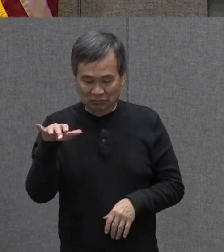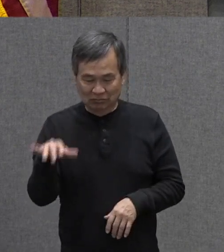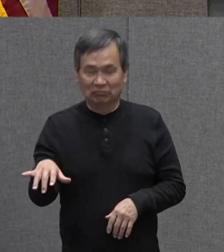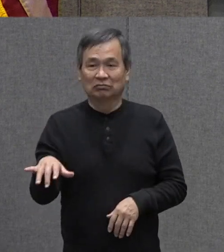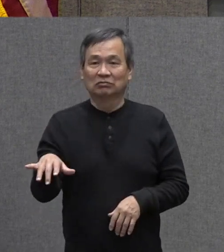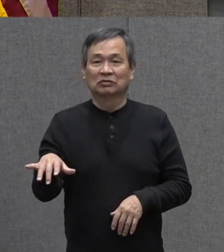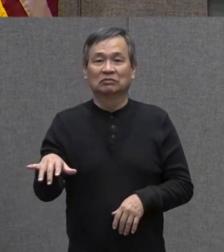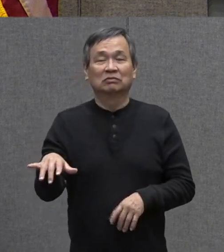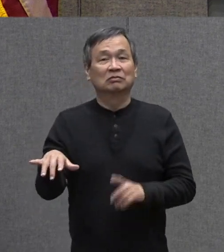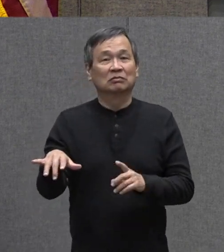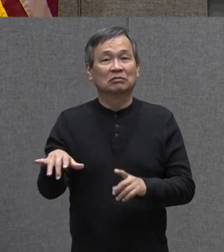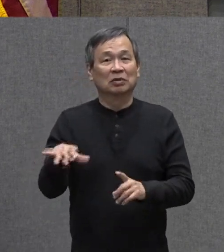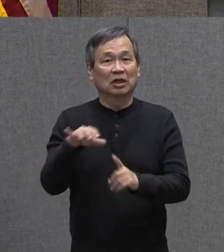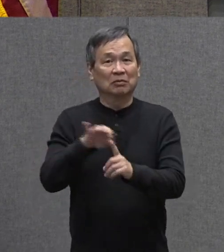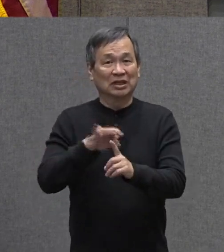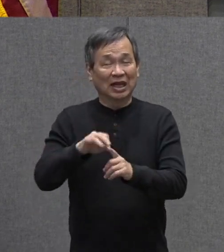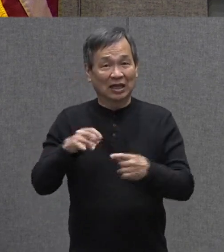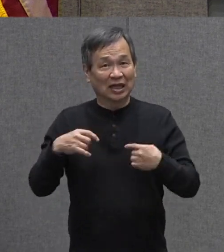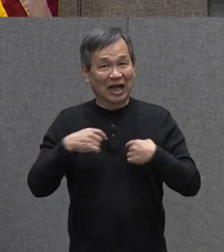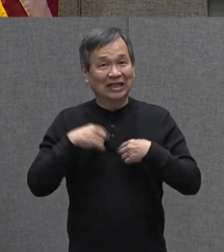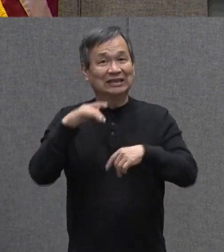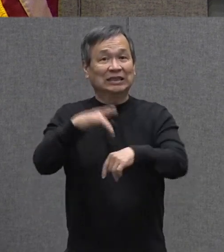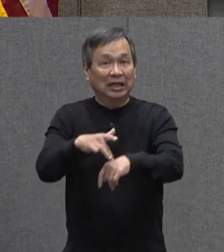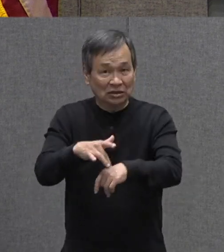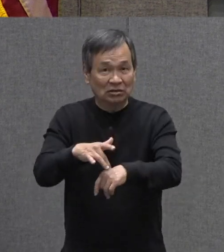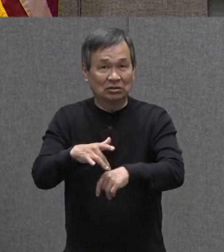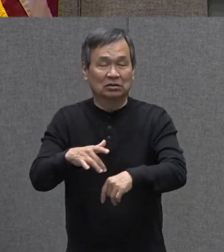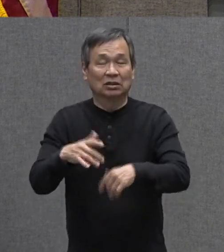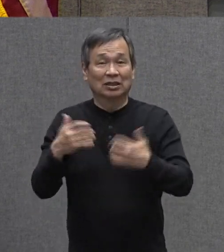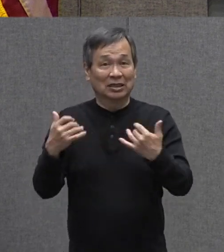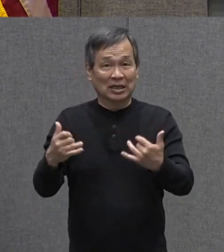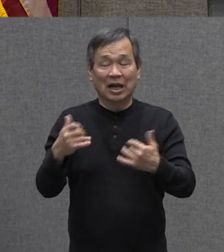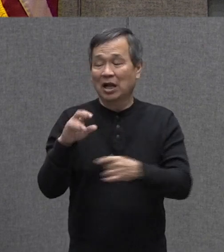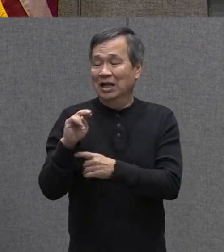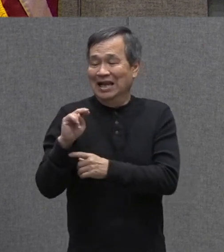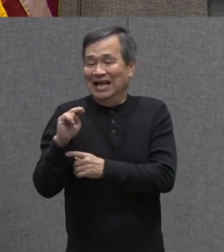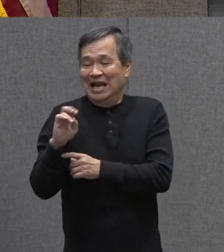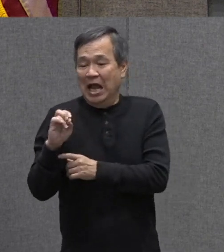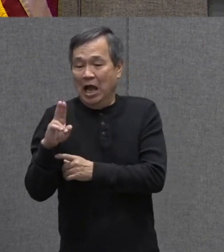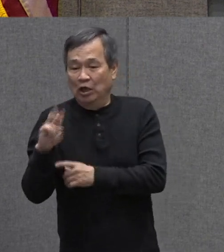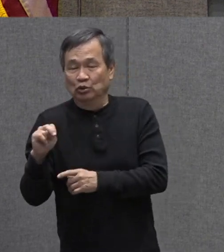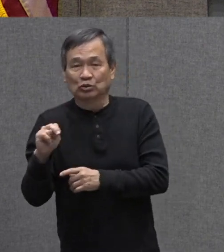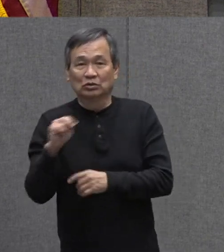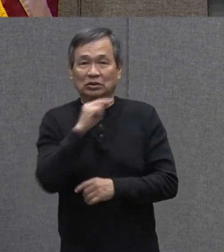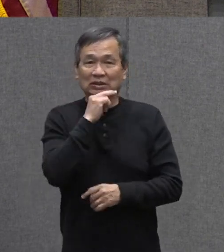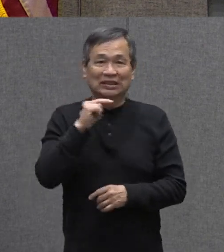I can touch a banana. Nouns are things that you can touch.